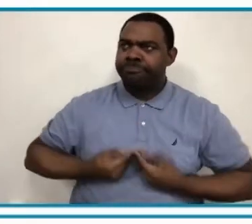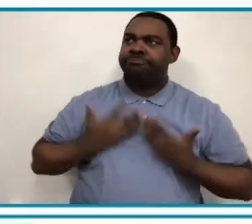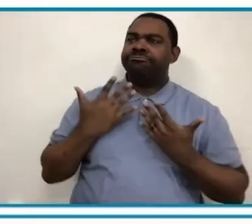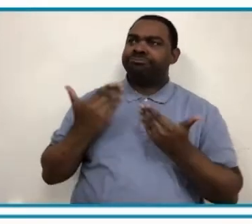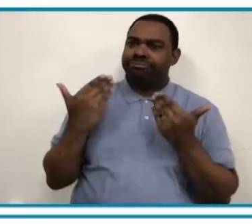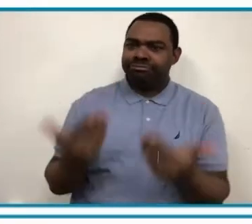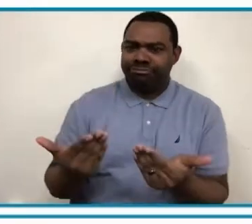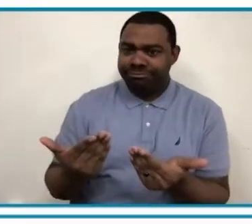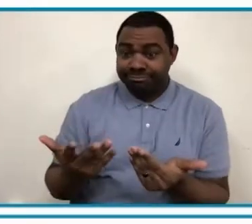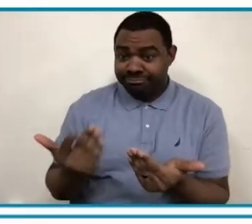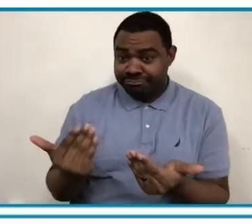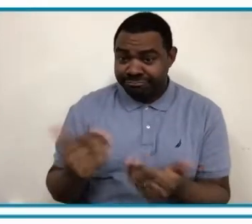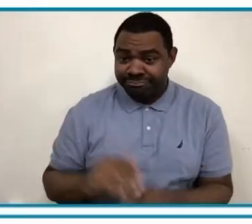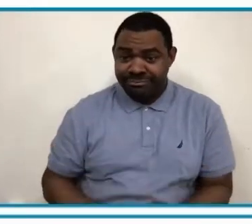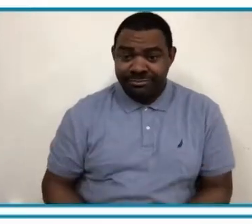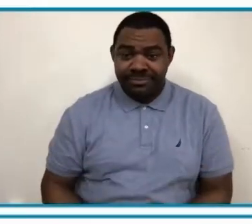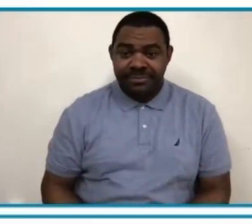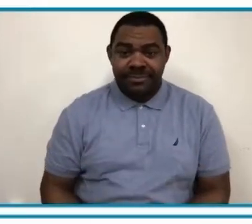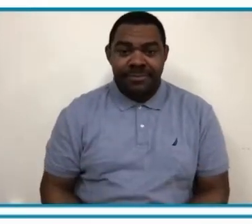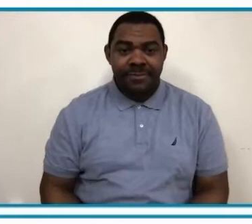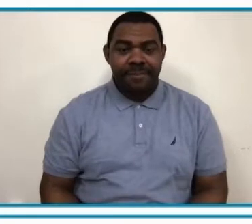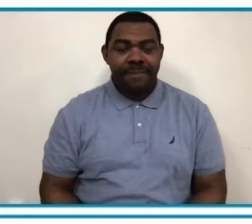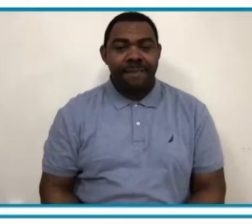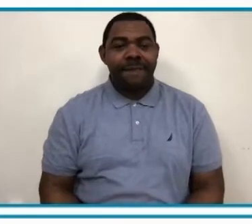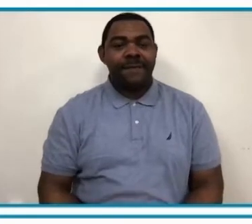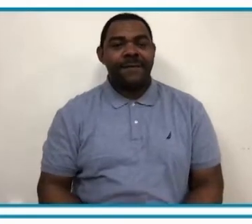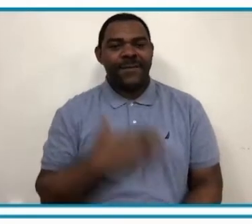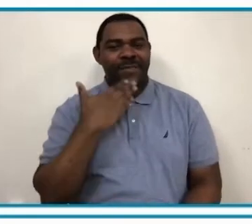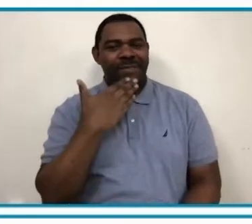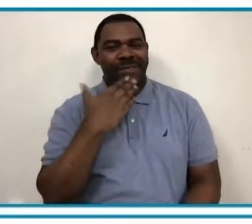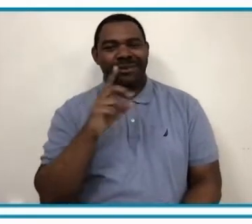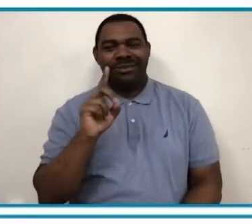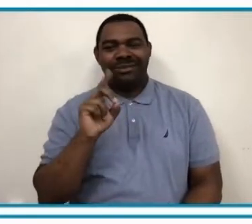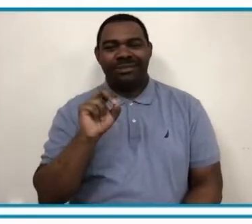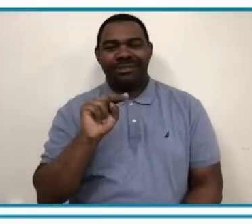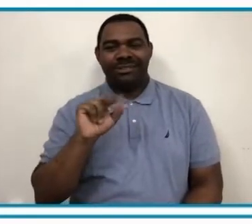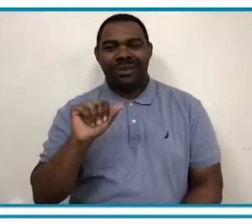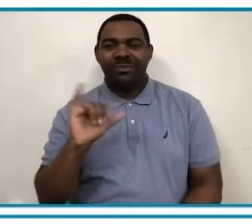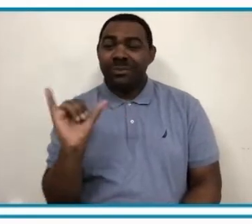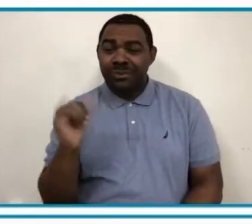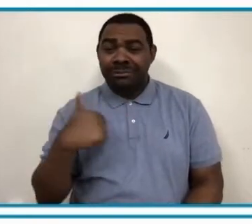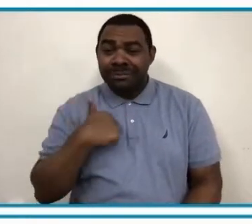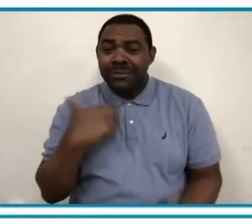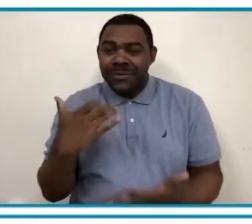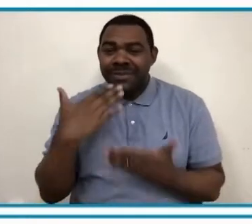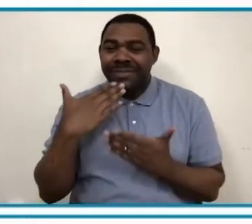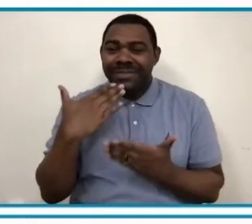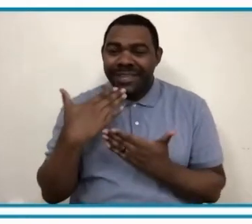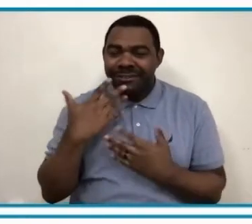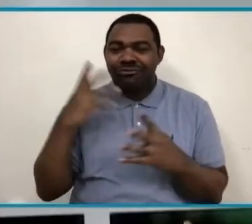Thank you, Donna and I too want to thank Creative Forces and Henry M. Jackson Foundation